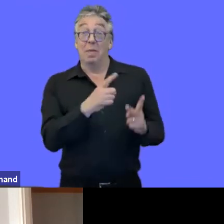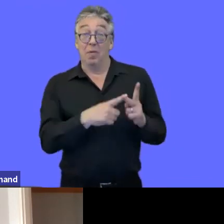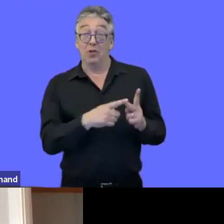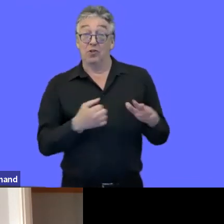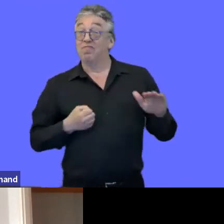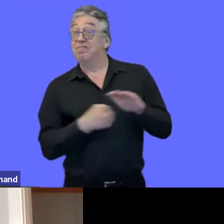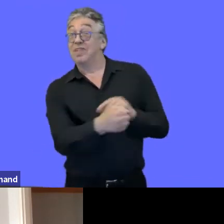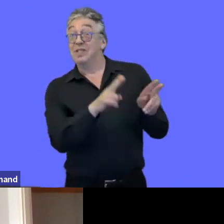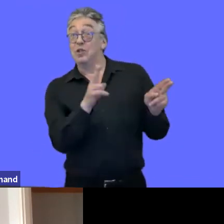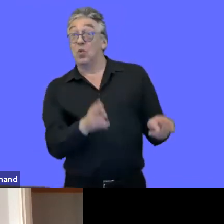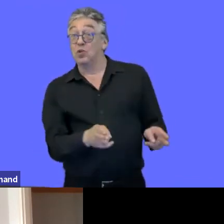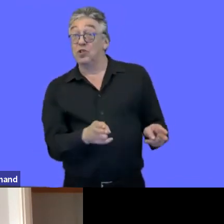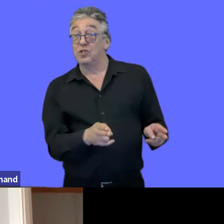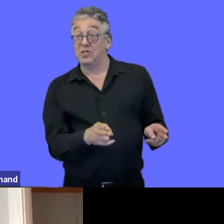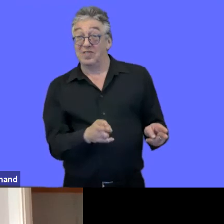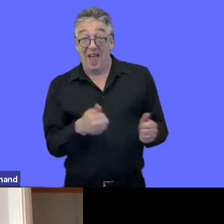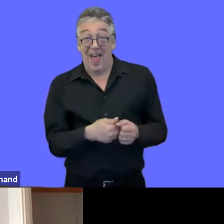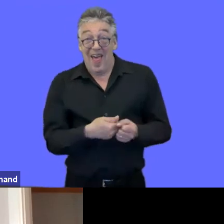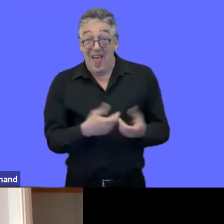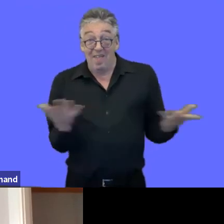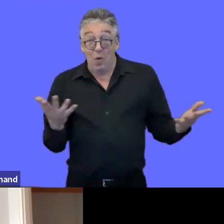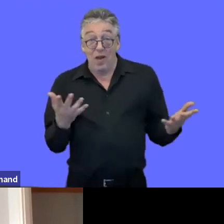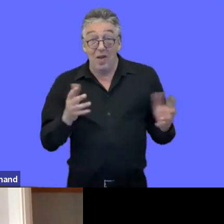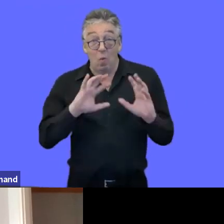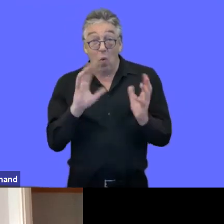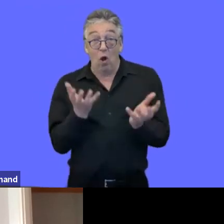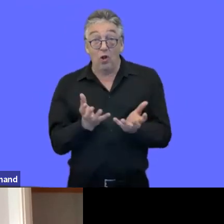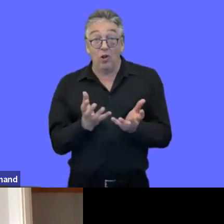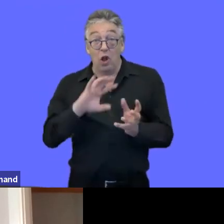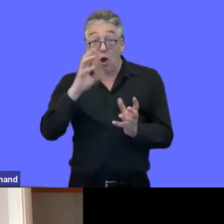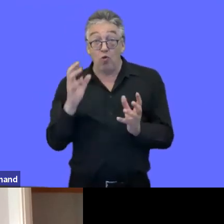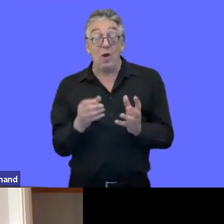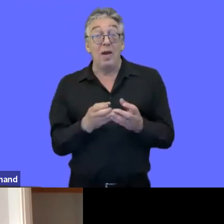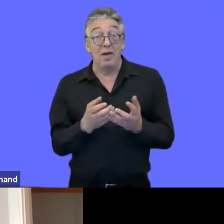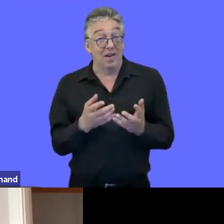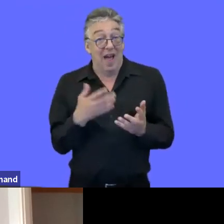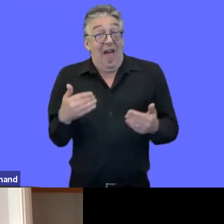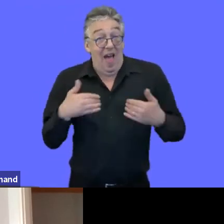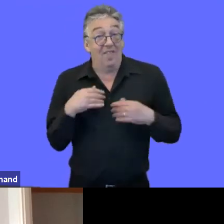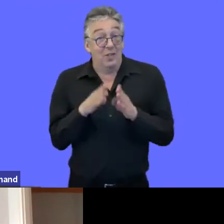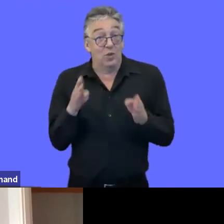because they are generally considered by governments to be unacceptable.